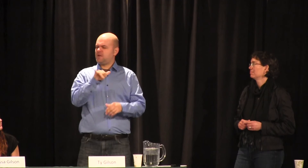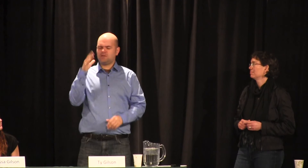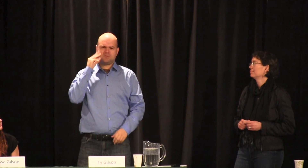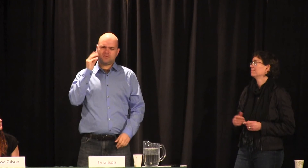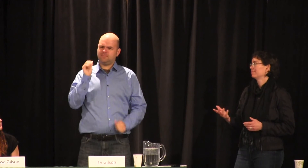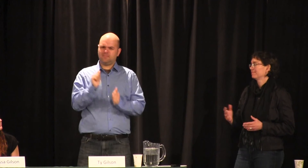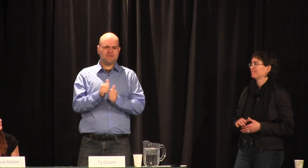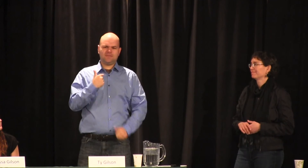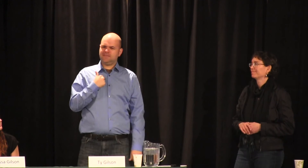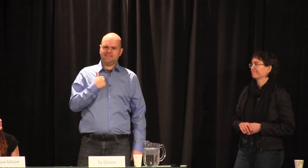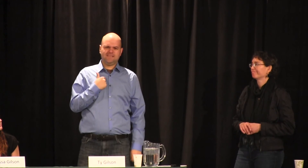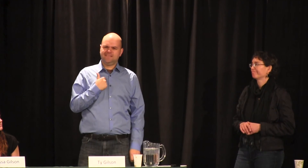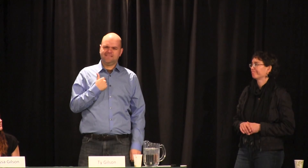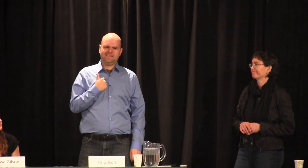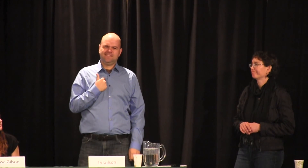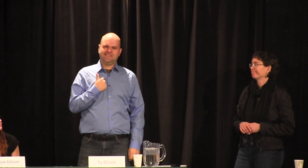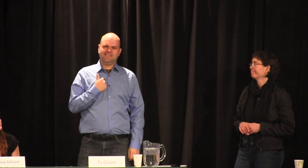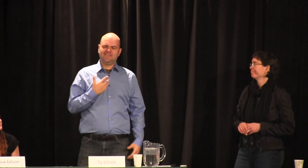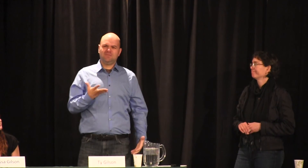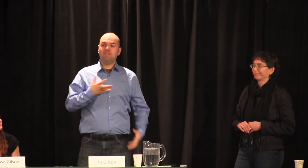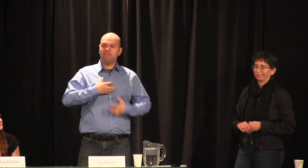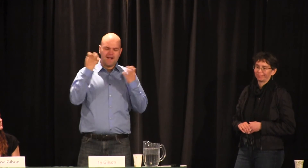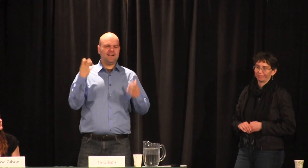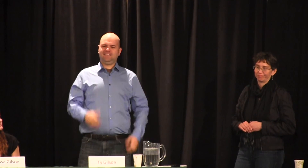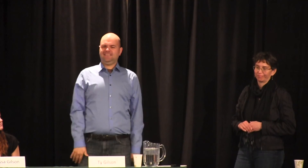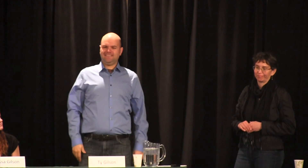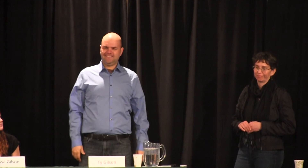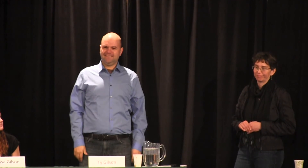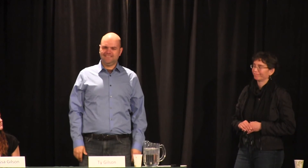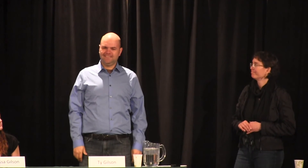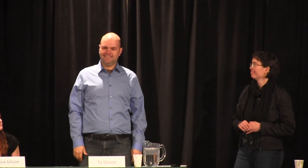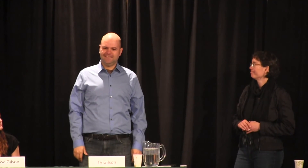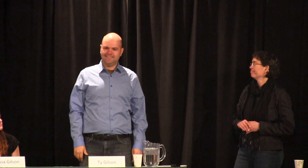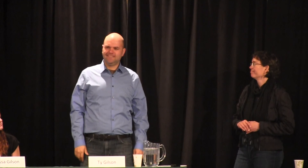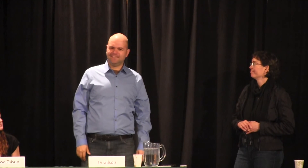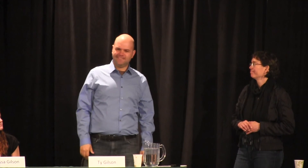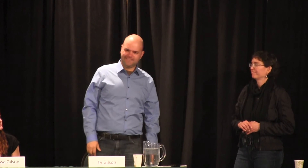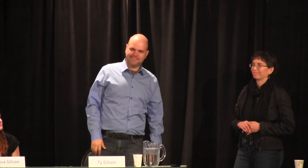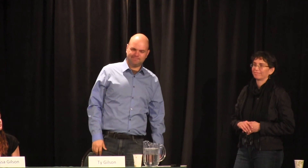to try to find an interpreter in Fargo, but they really hadn't. And I was so mad that they didn't provide interpreters